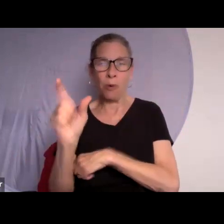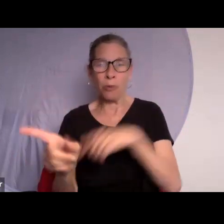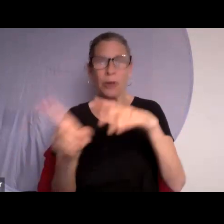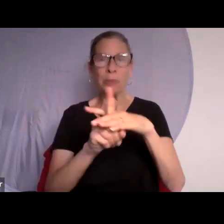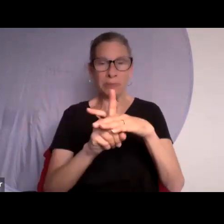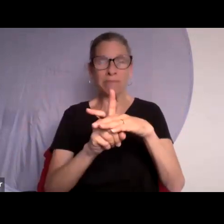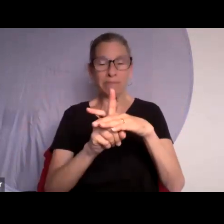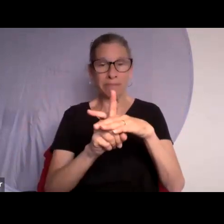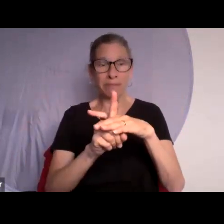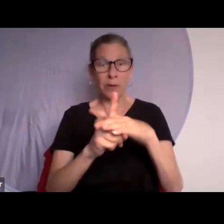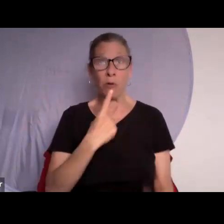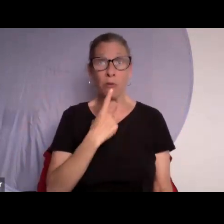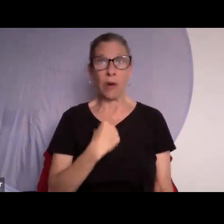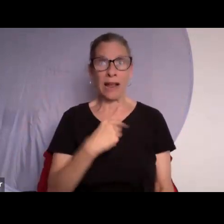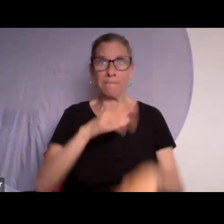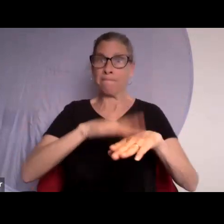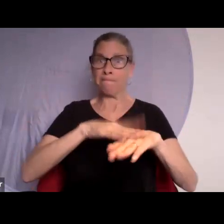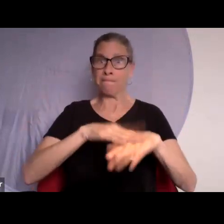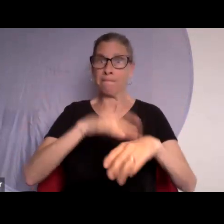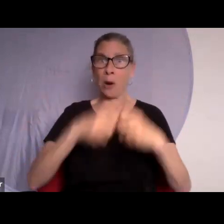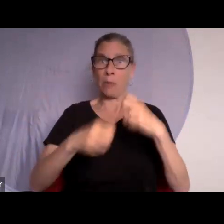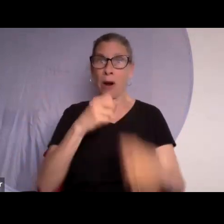show up red to let you know that there's a problem. When you